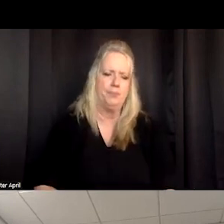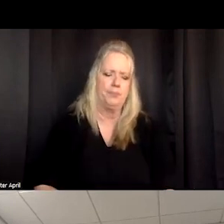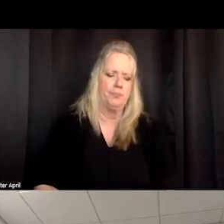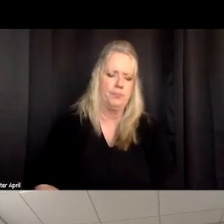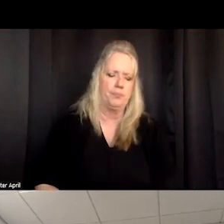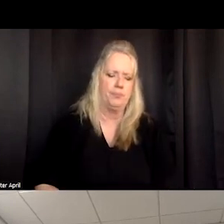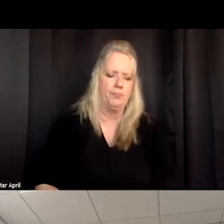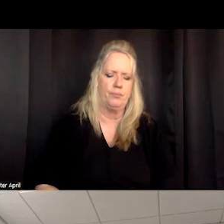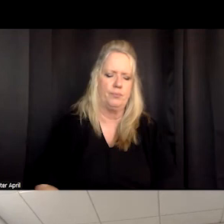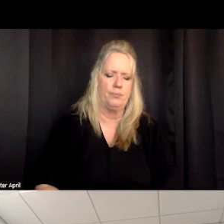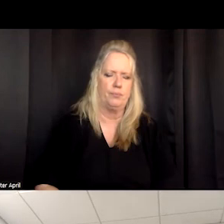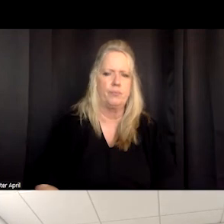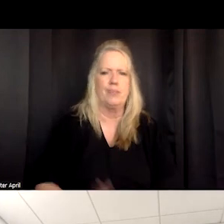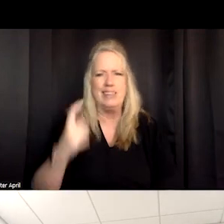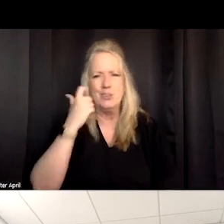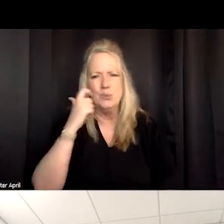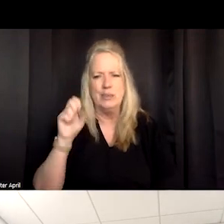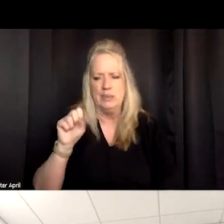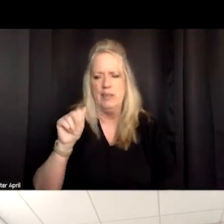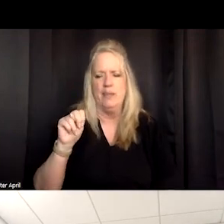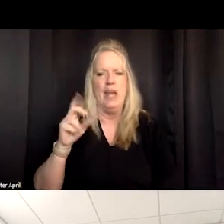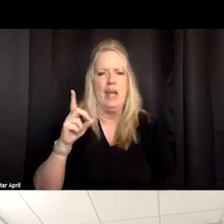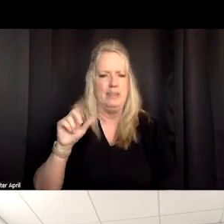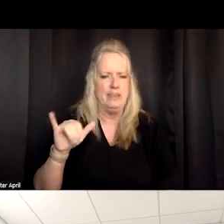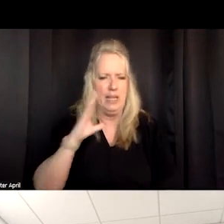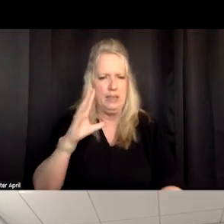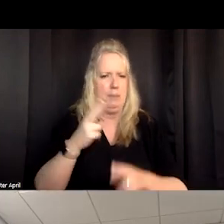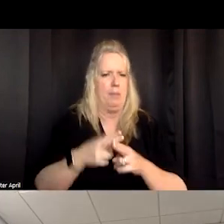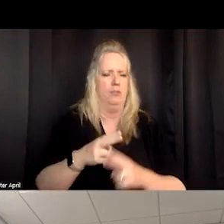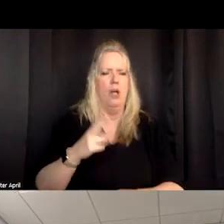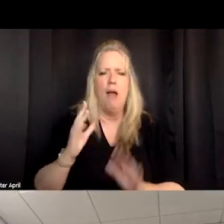AND AS SANDY MENTIONED EARLIER, ABOUT, HOW TO ENHANCE FOLLOW UP.